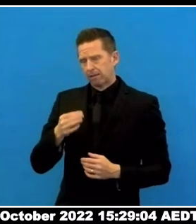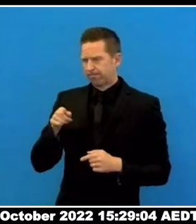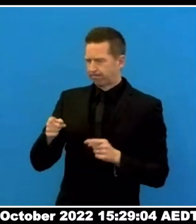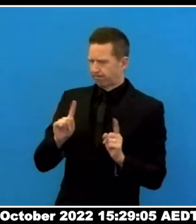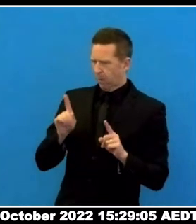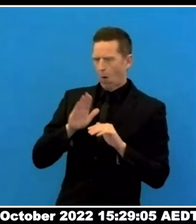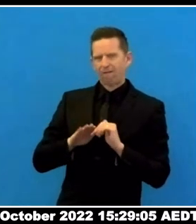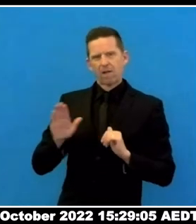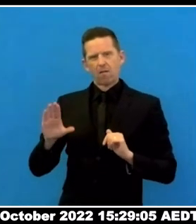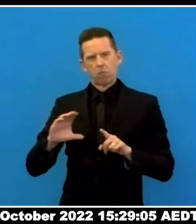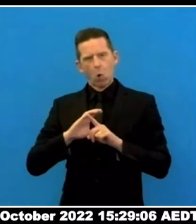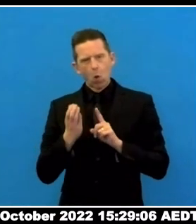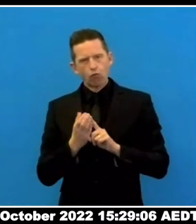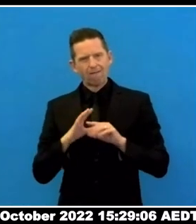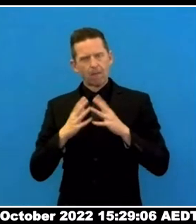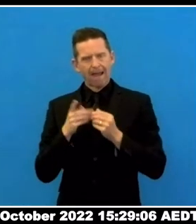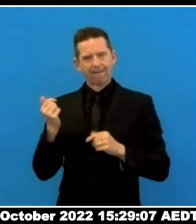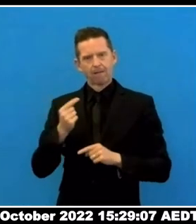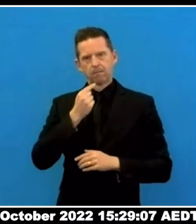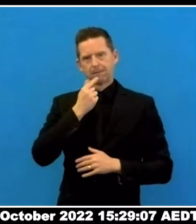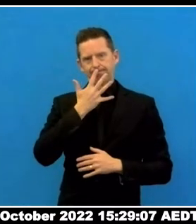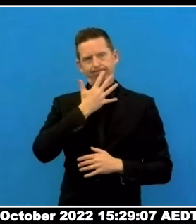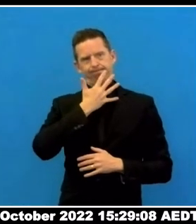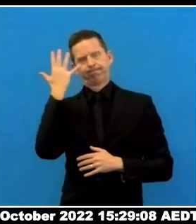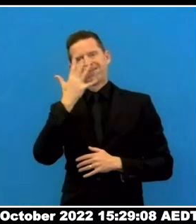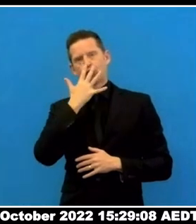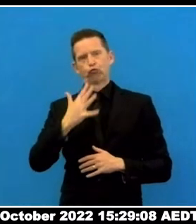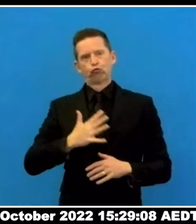and the stigma of disability.